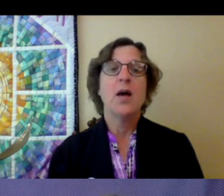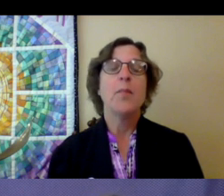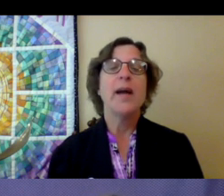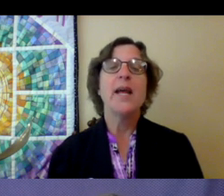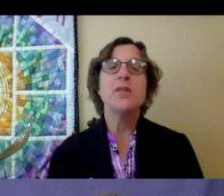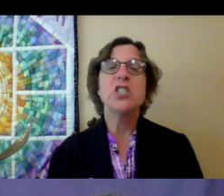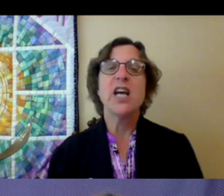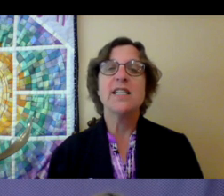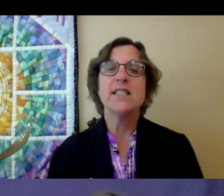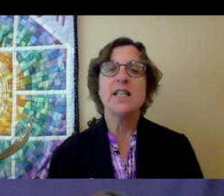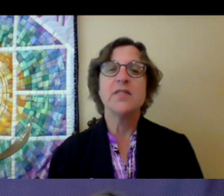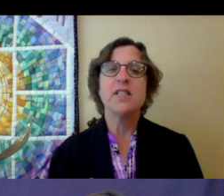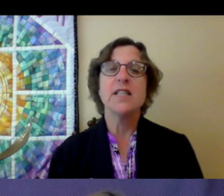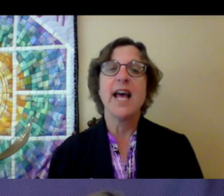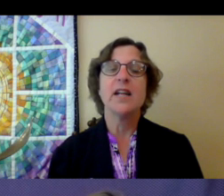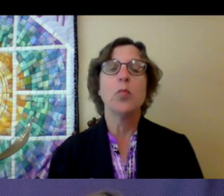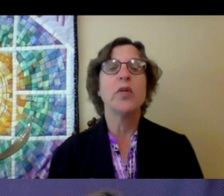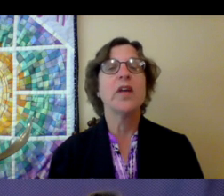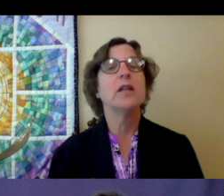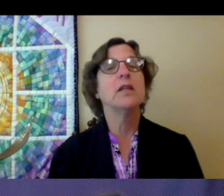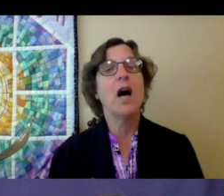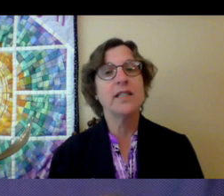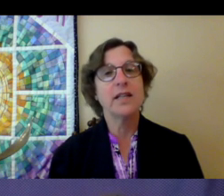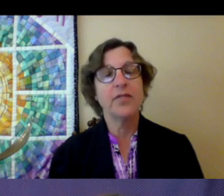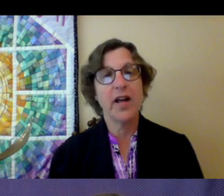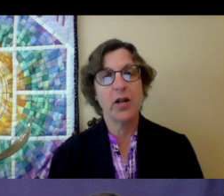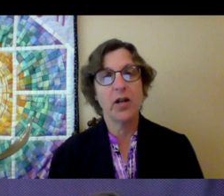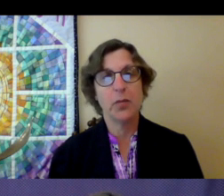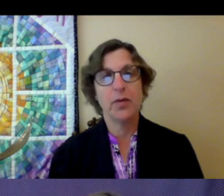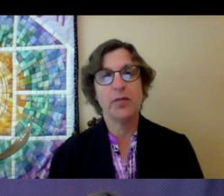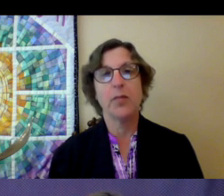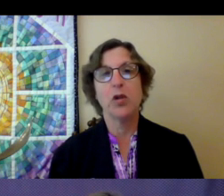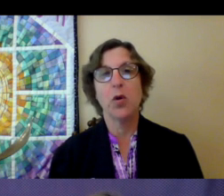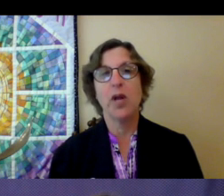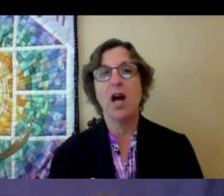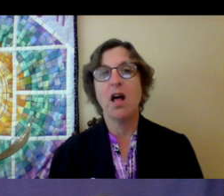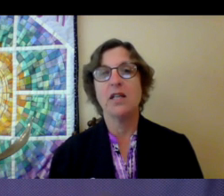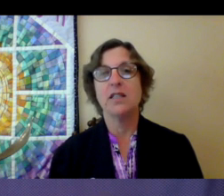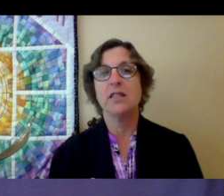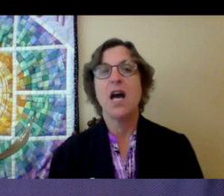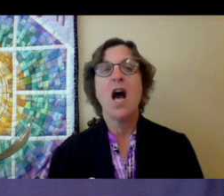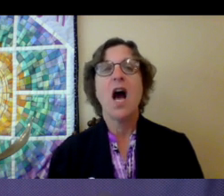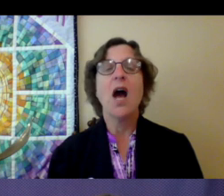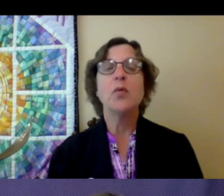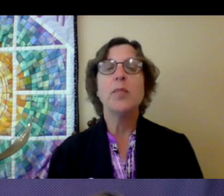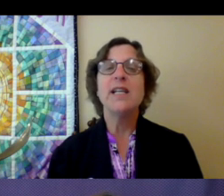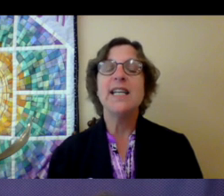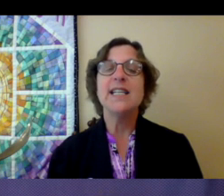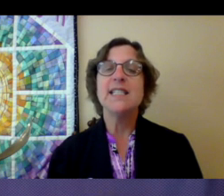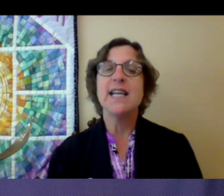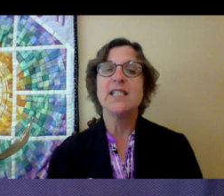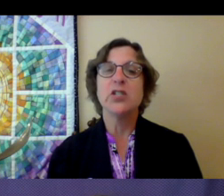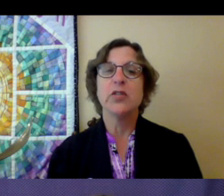My name is janet stevens and with a lot of help from gloria. Holland. I will be leading today's service